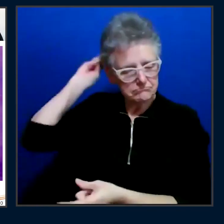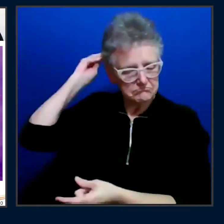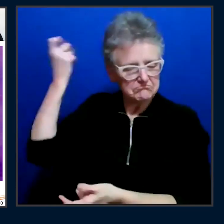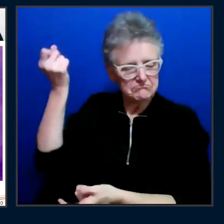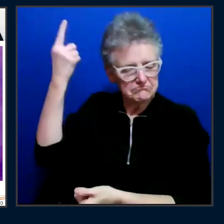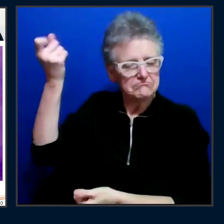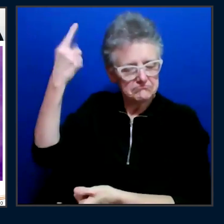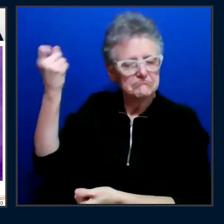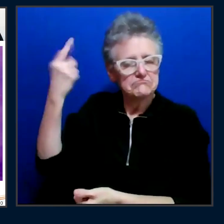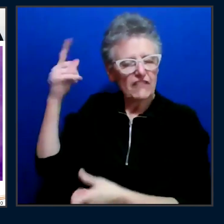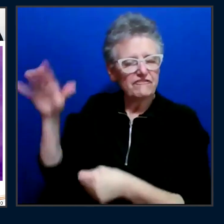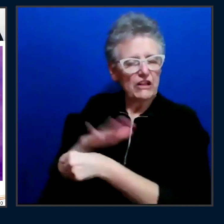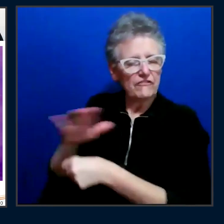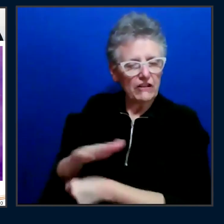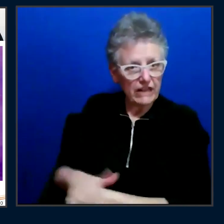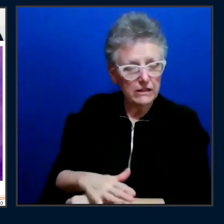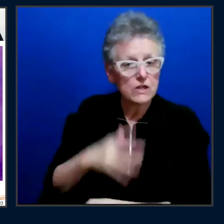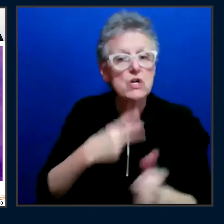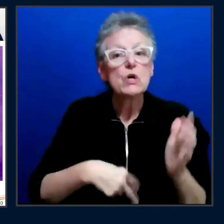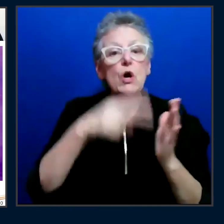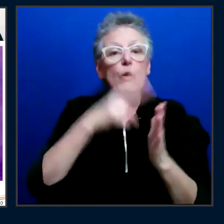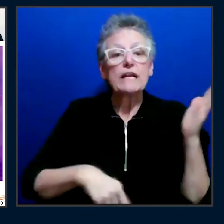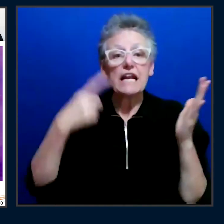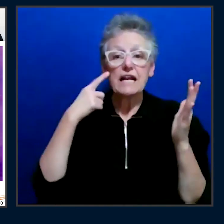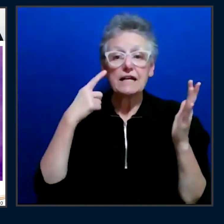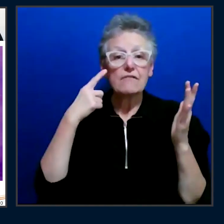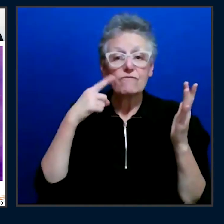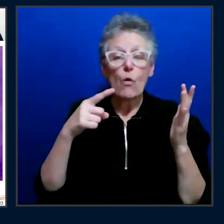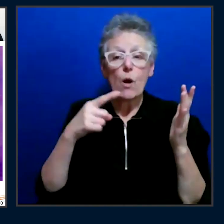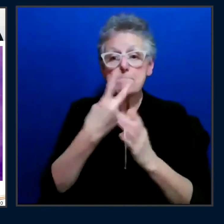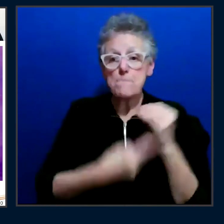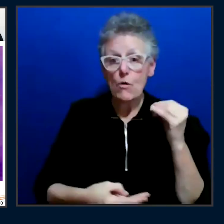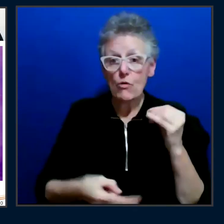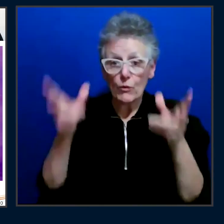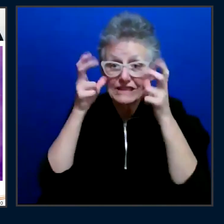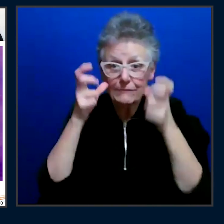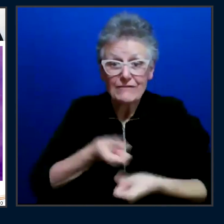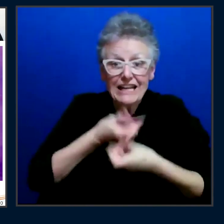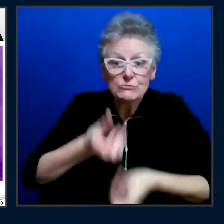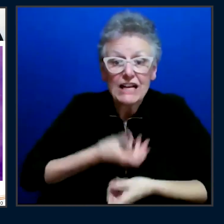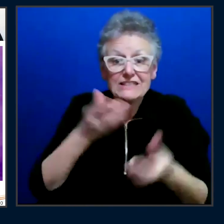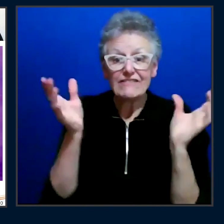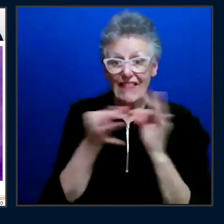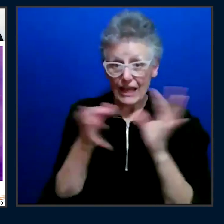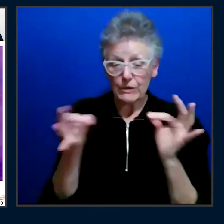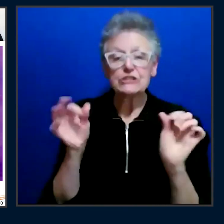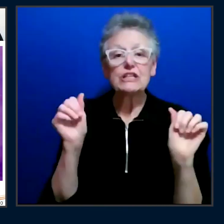leading to both receptive and expressive language deficits.